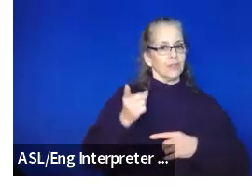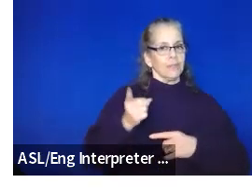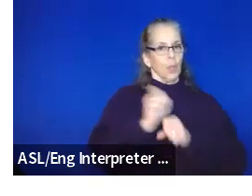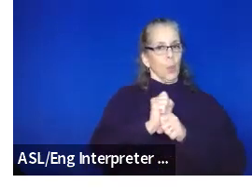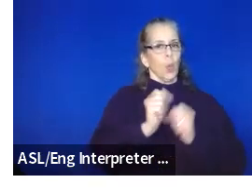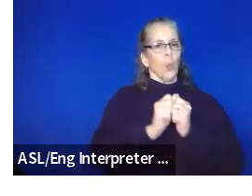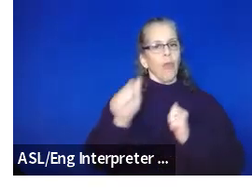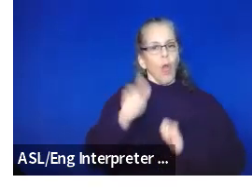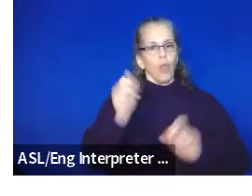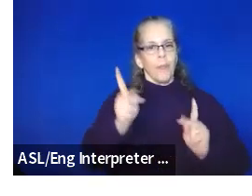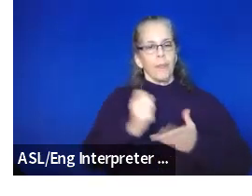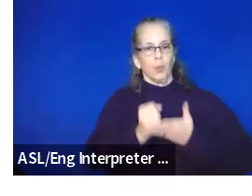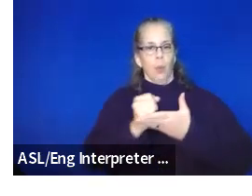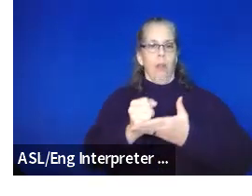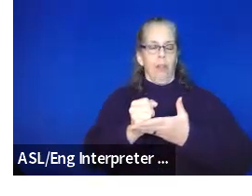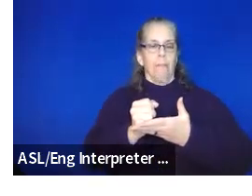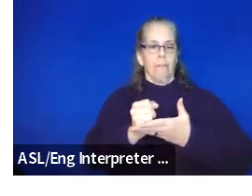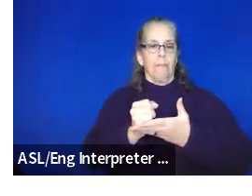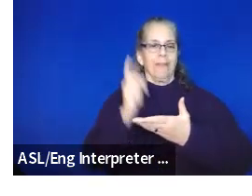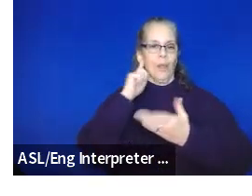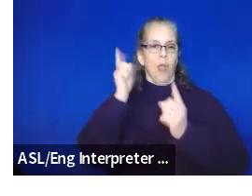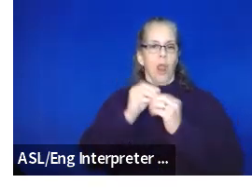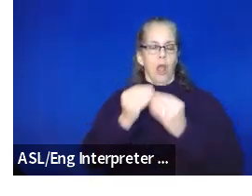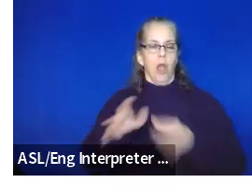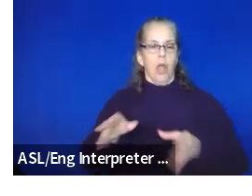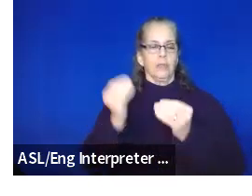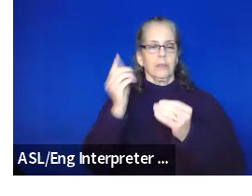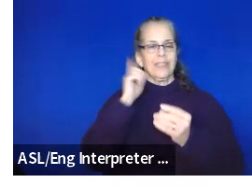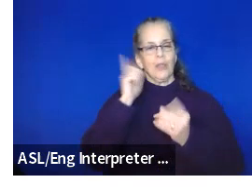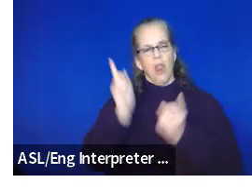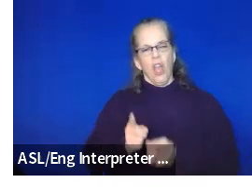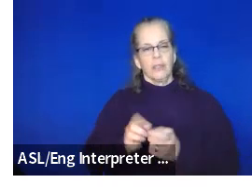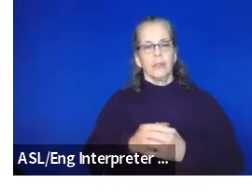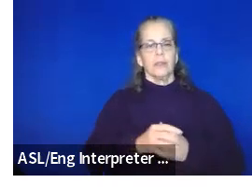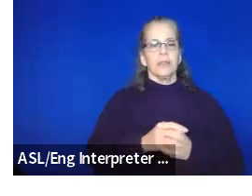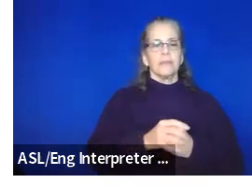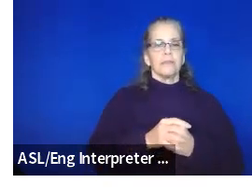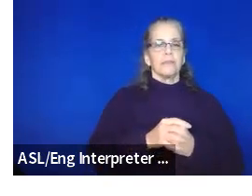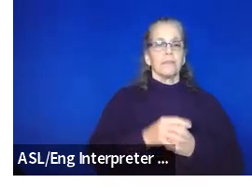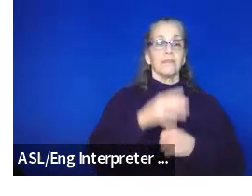team perform innovative research and advocacy for the hard of hearing community.